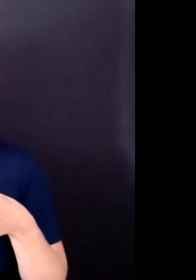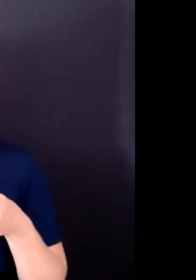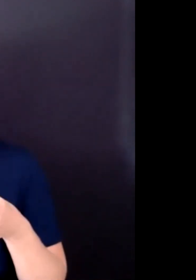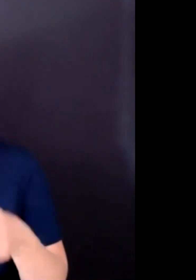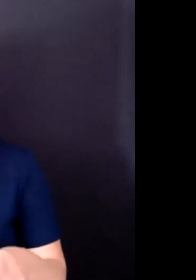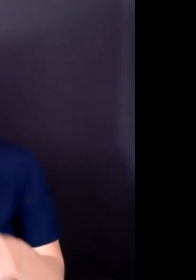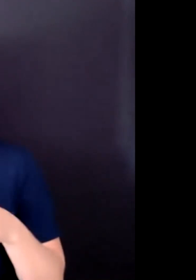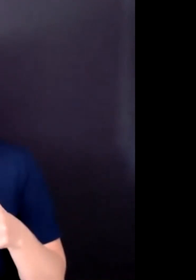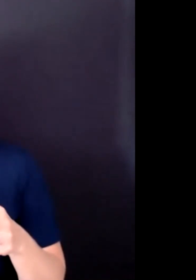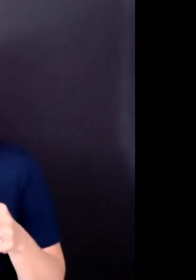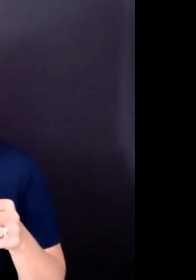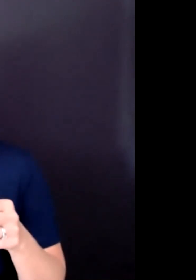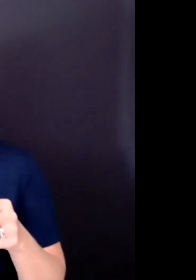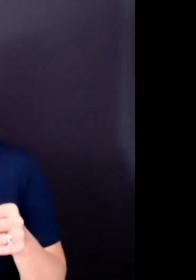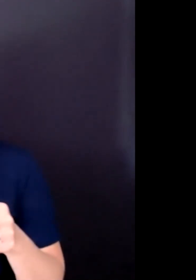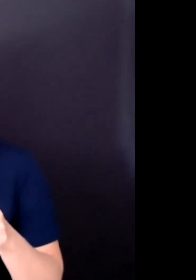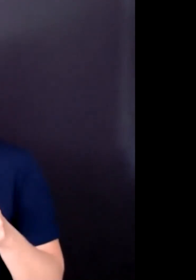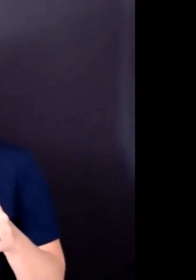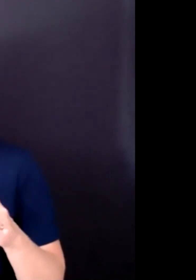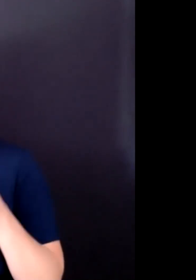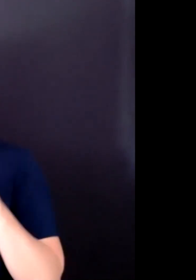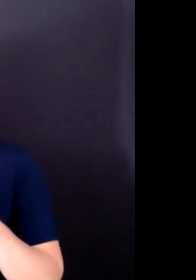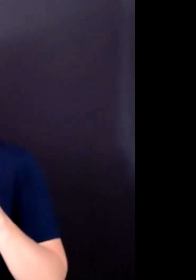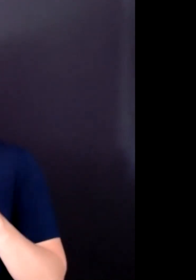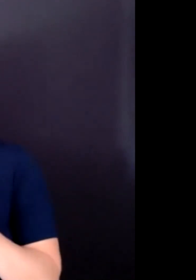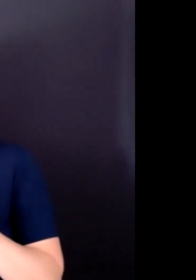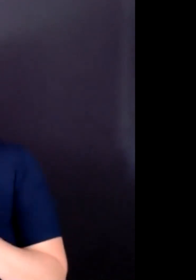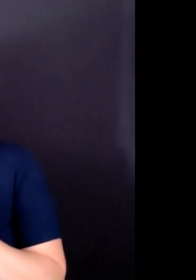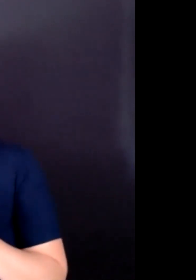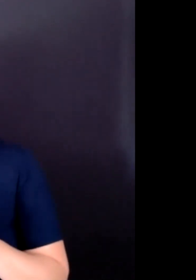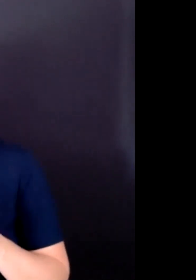diversity, equity and inclusion group, and they are working within